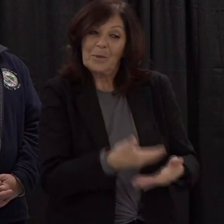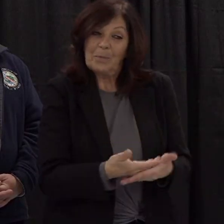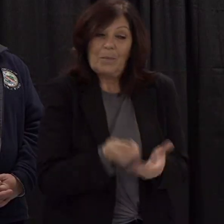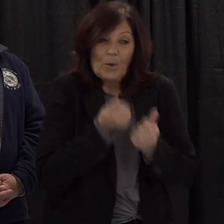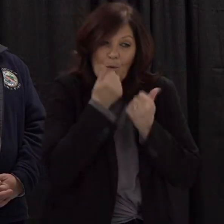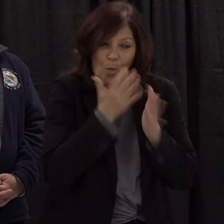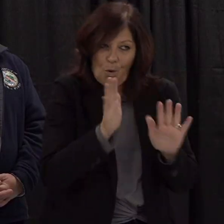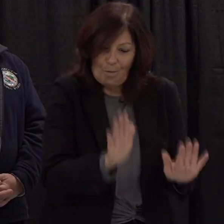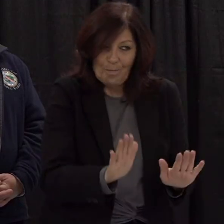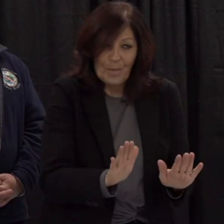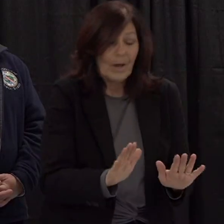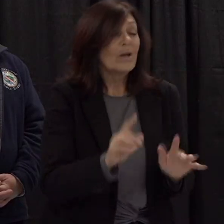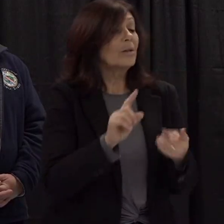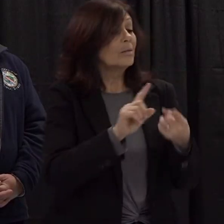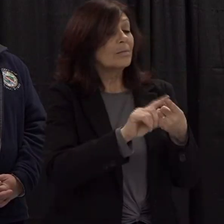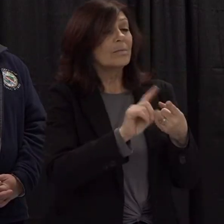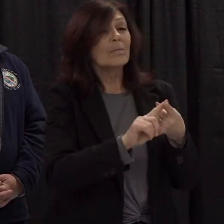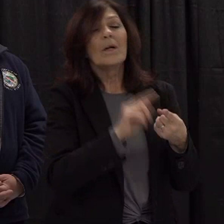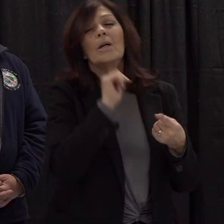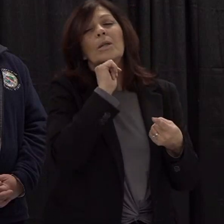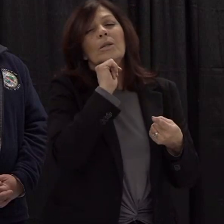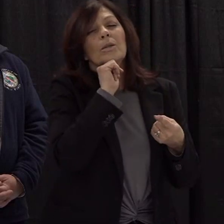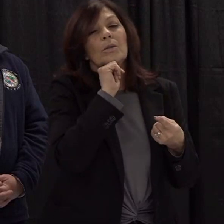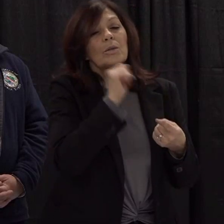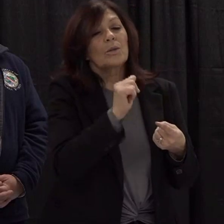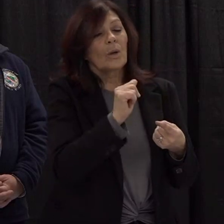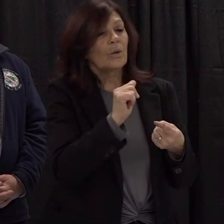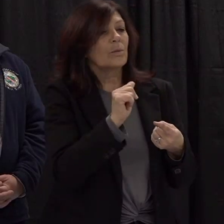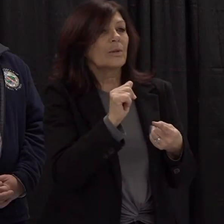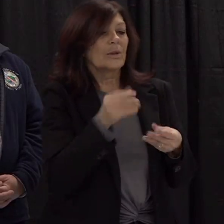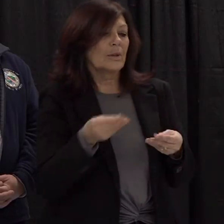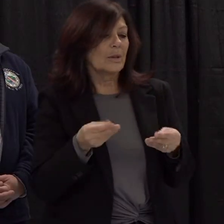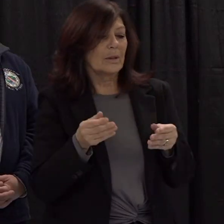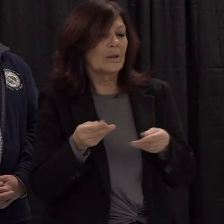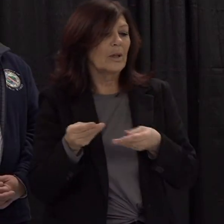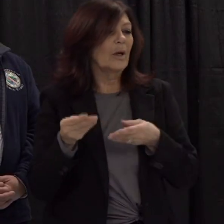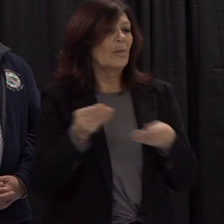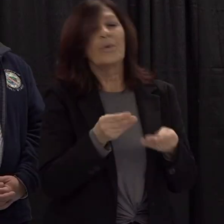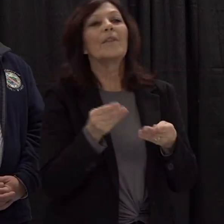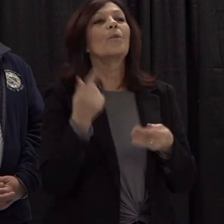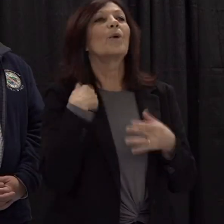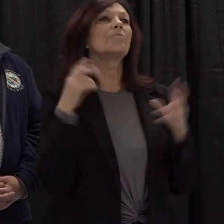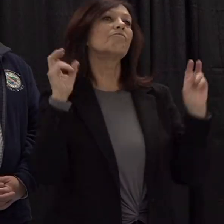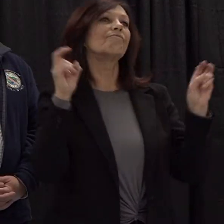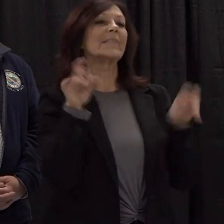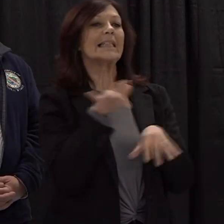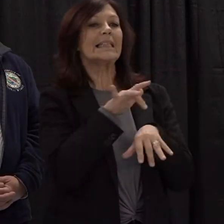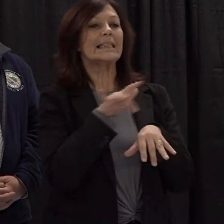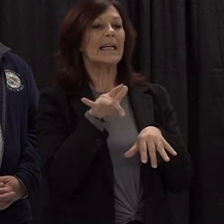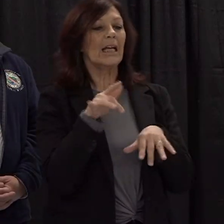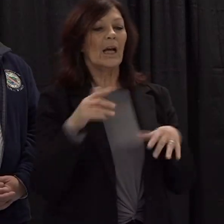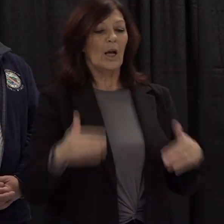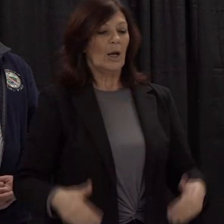First of all you do not you wanna put your baby to bed in what we call the naked crib concept. So we don't want any blankets